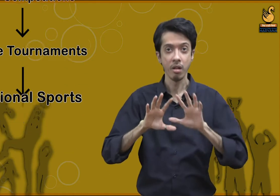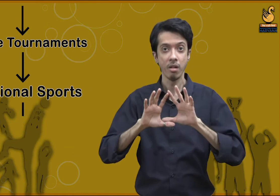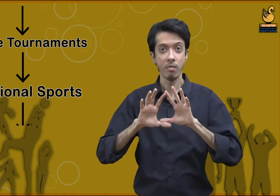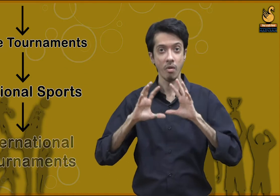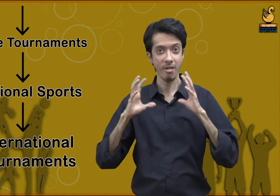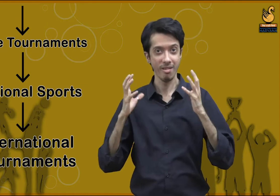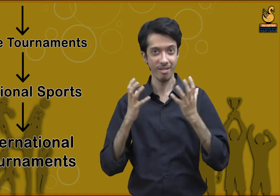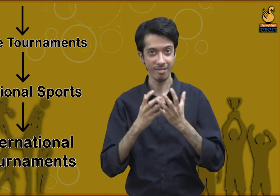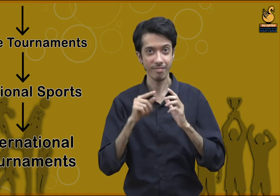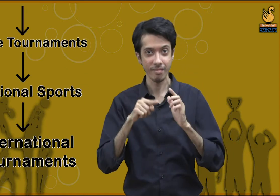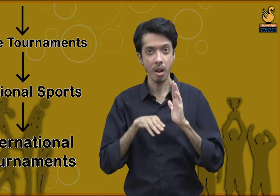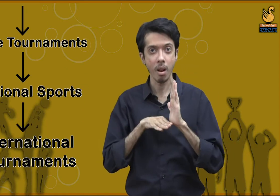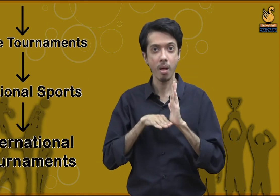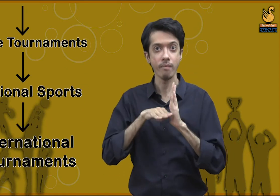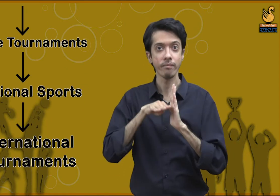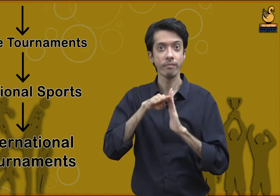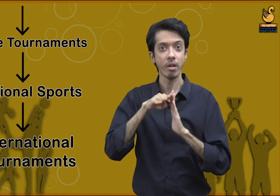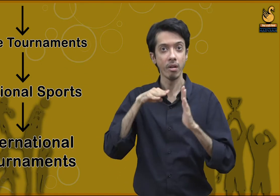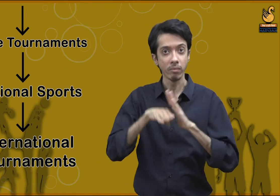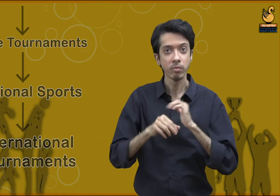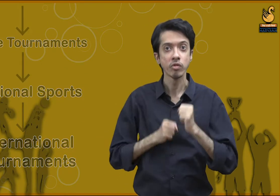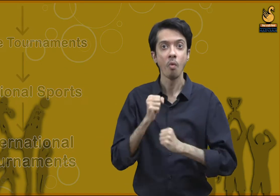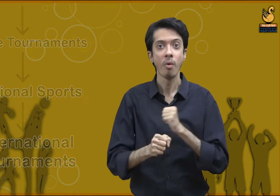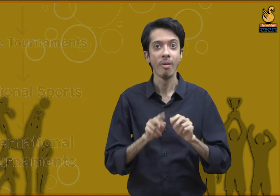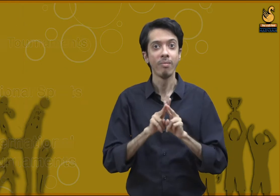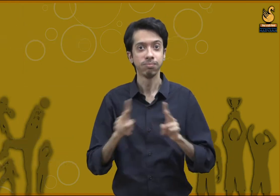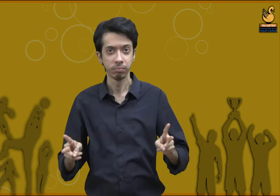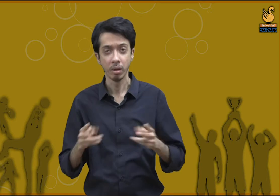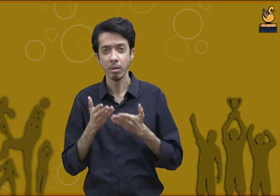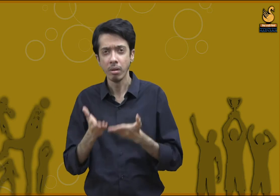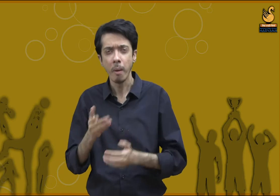Then they move to state level national level and then international level tournaments.